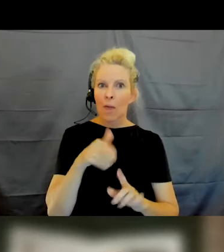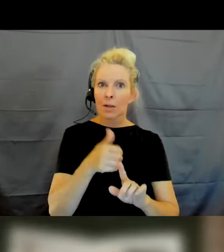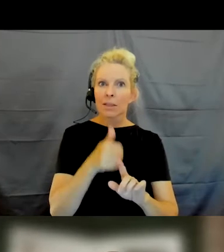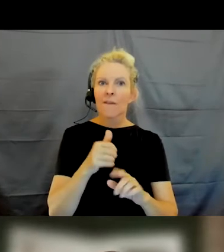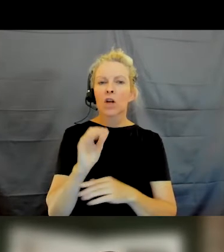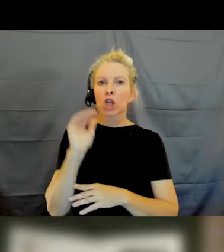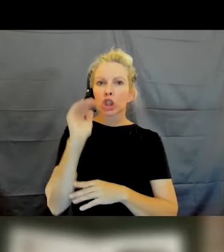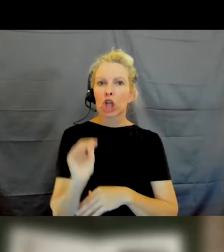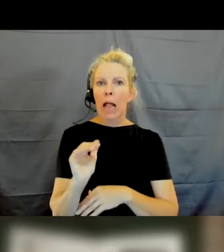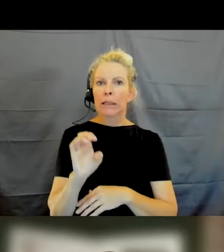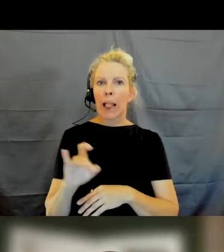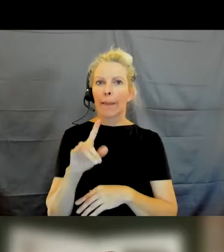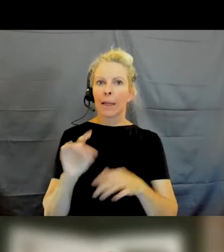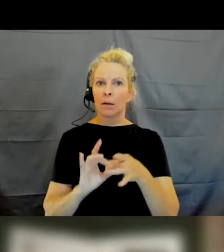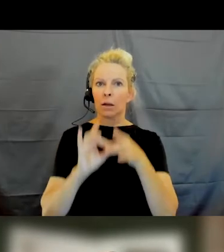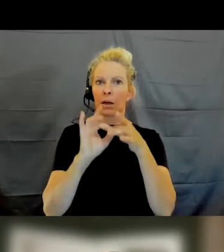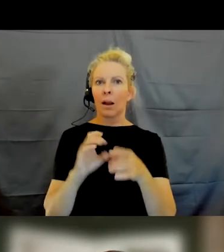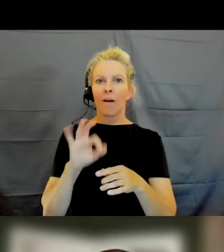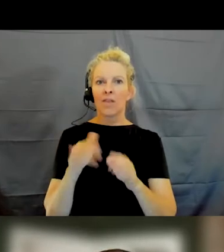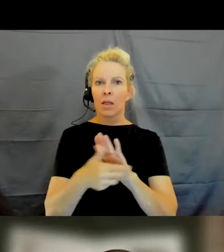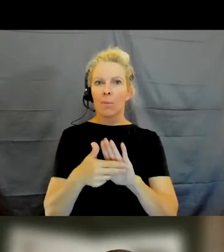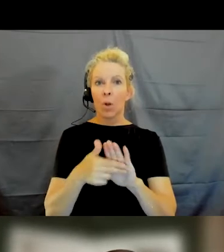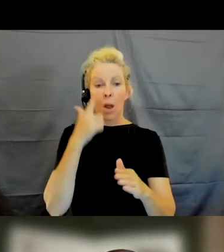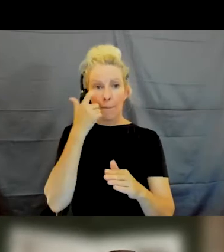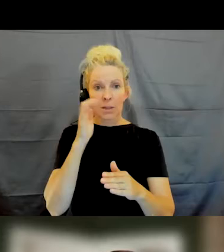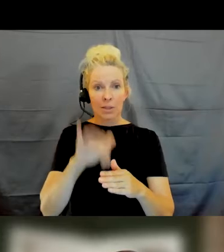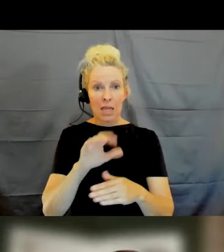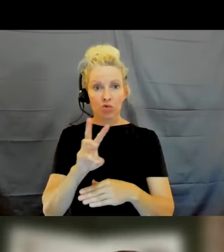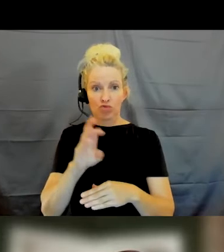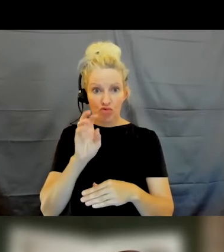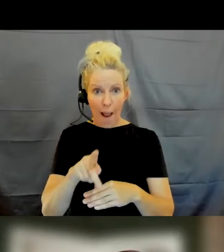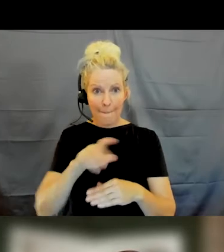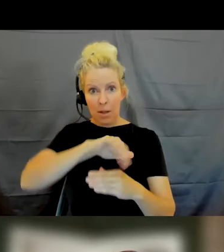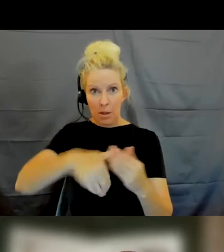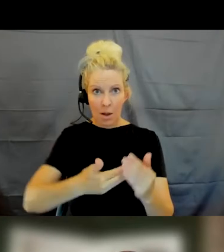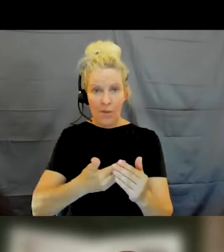it is wrapping it, those two things are directly related. They are connected together through that